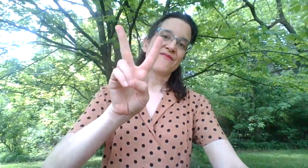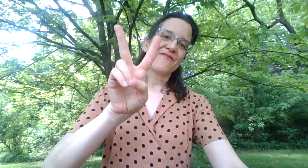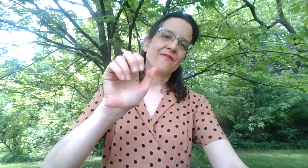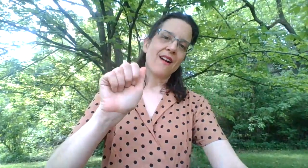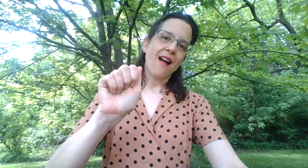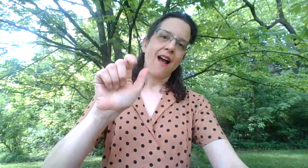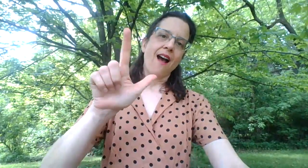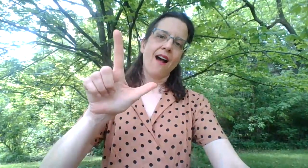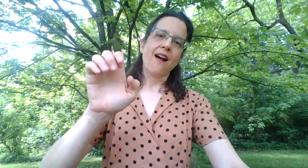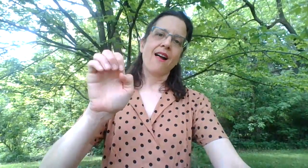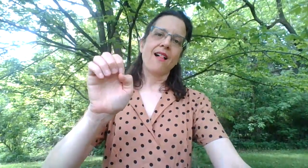Valentina,